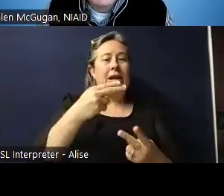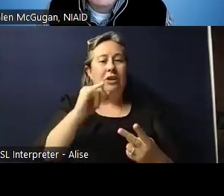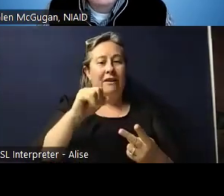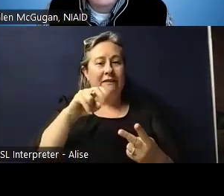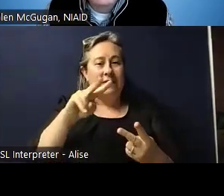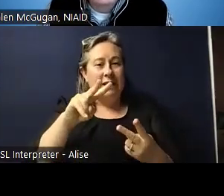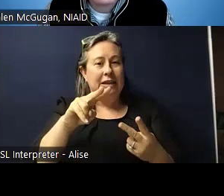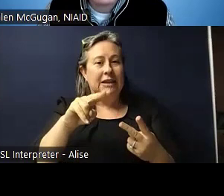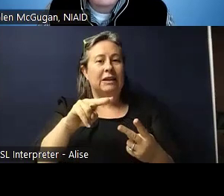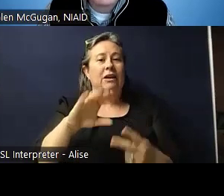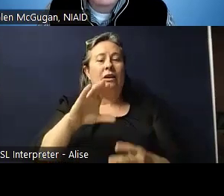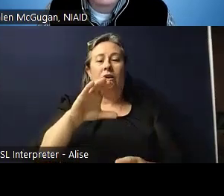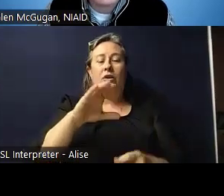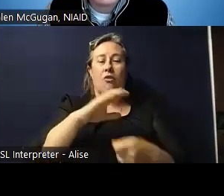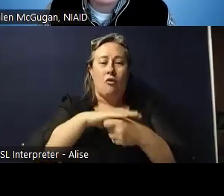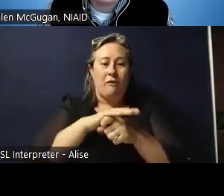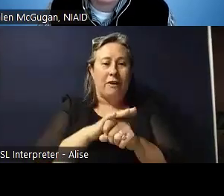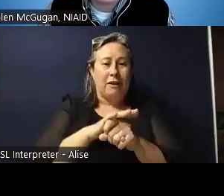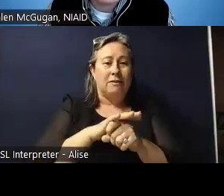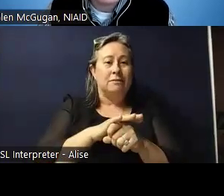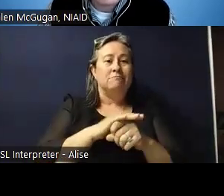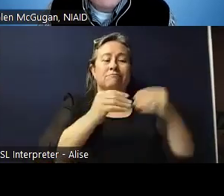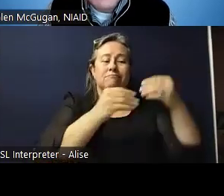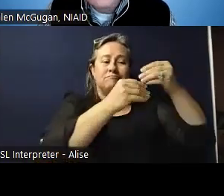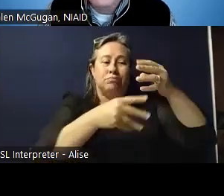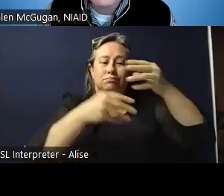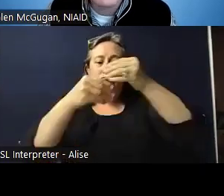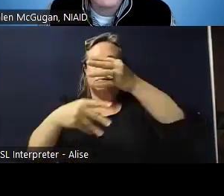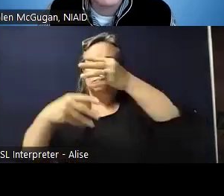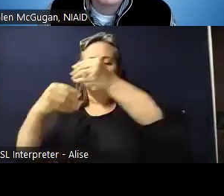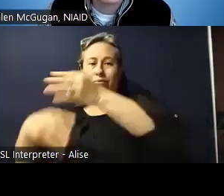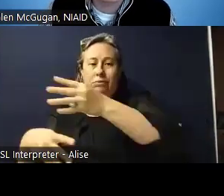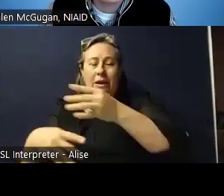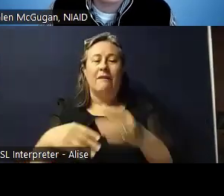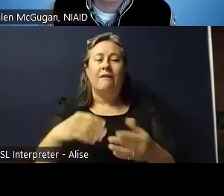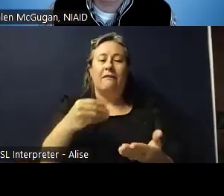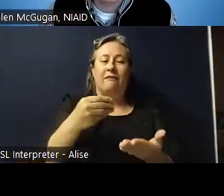and they'll list their funding opportunities. And so you can search directly there.